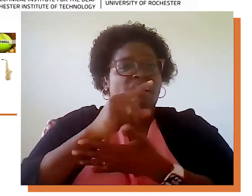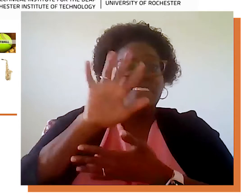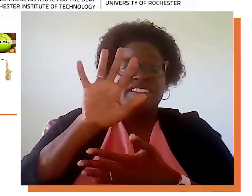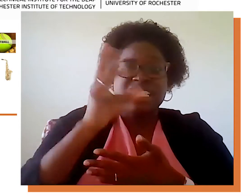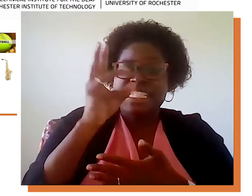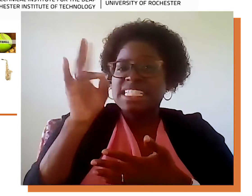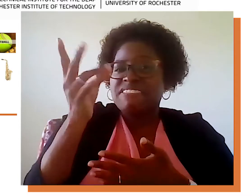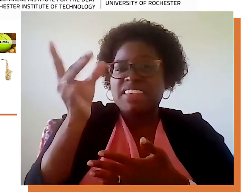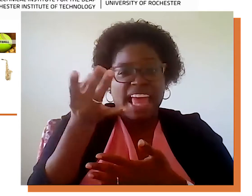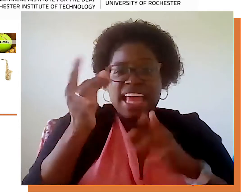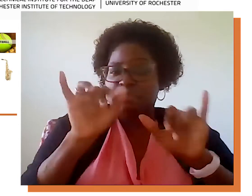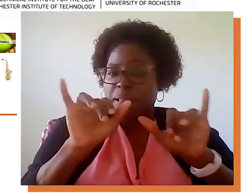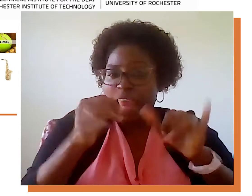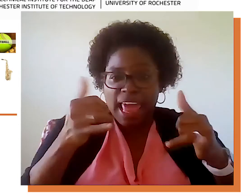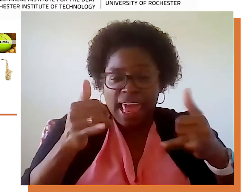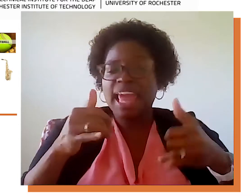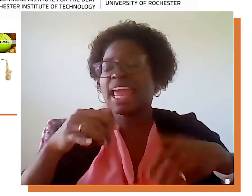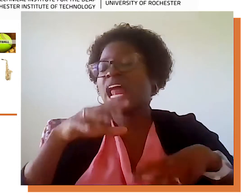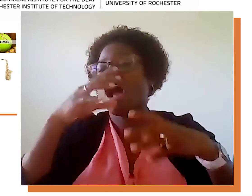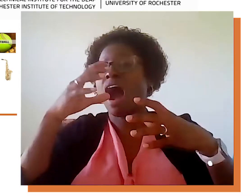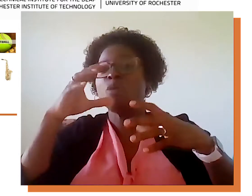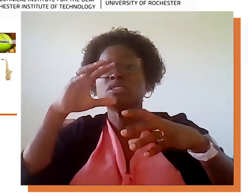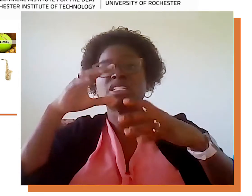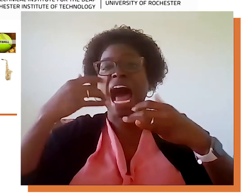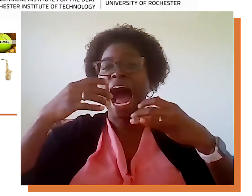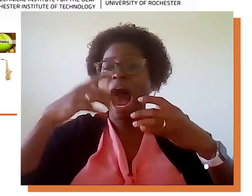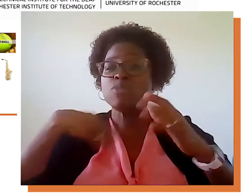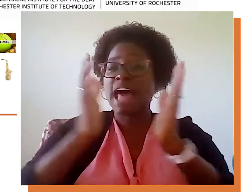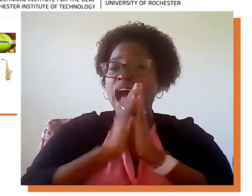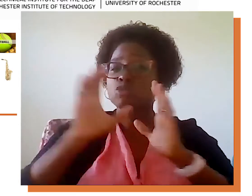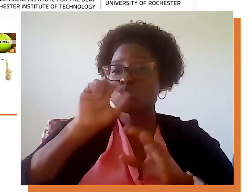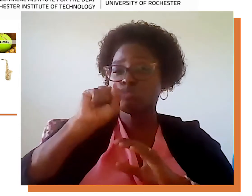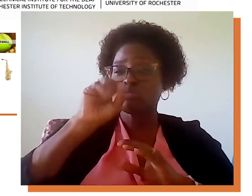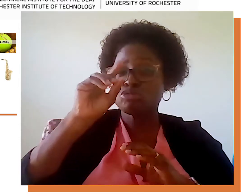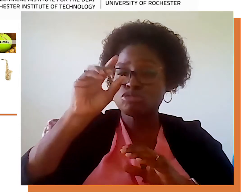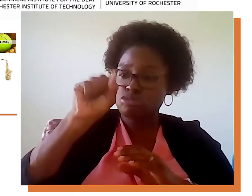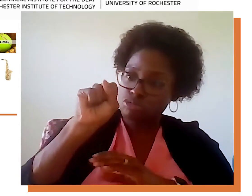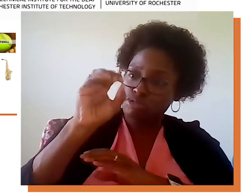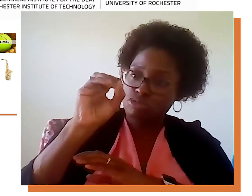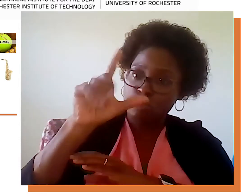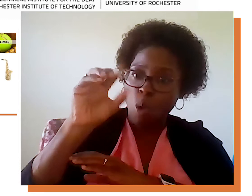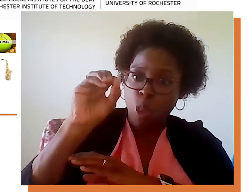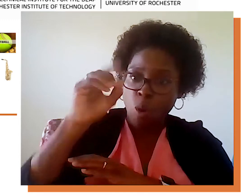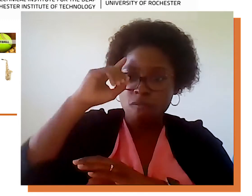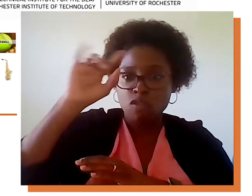I played the alto sax all through high school. I was asked to do a solo performance